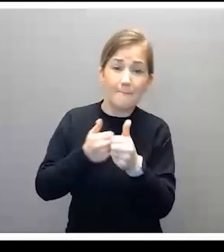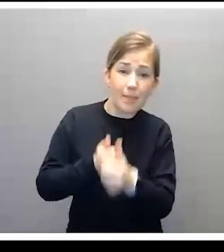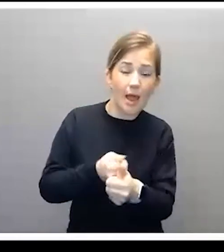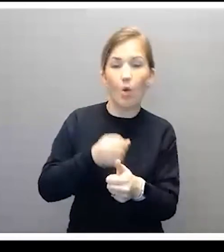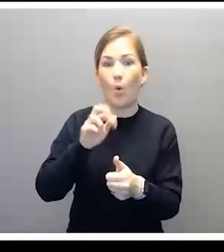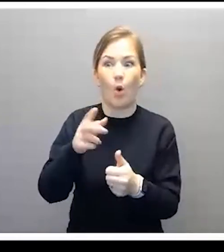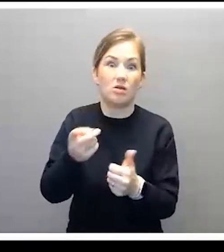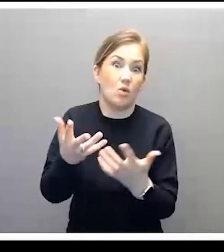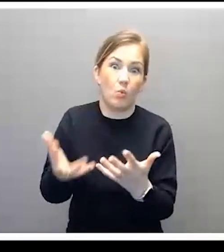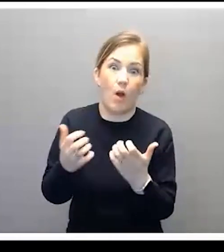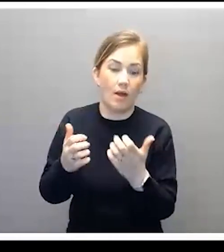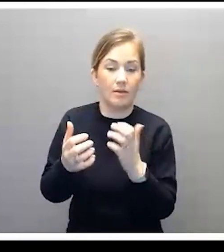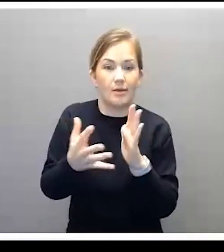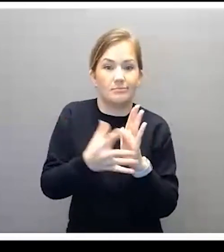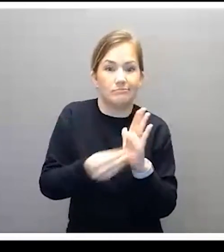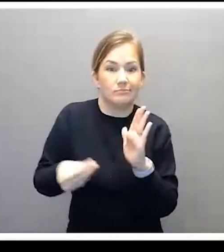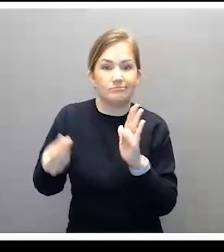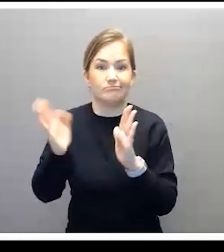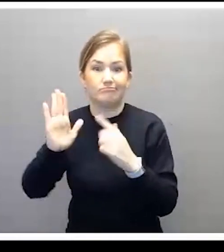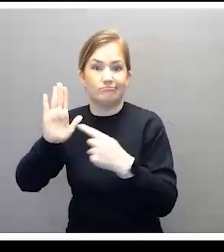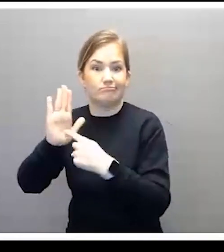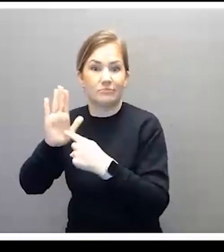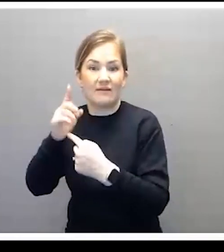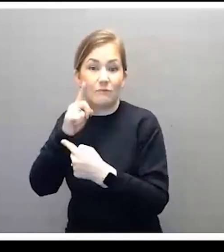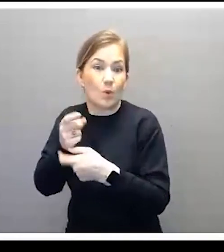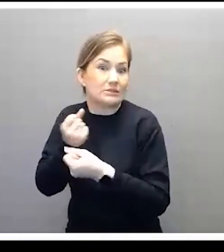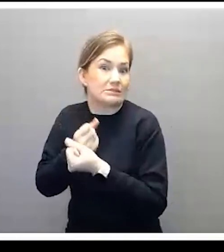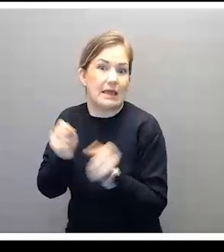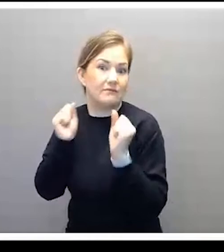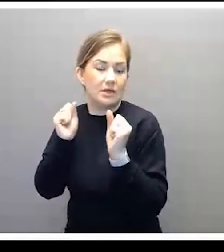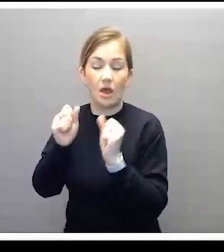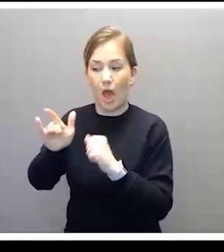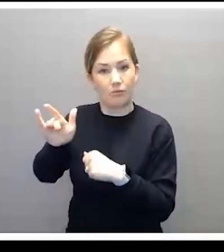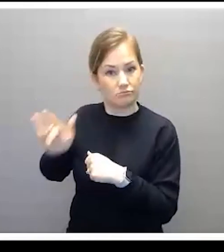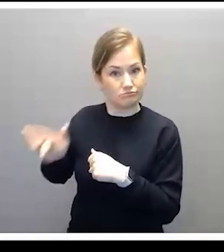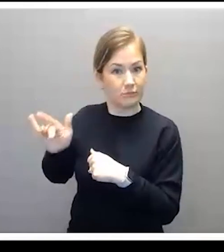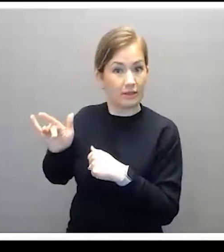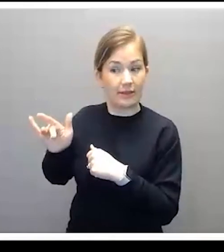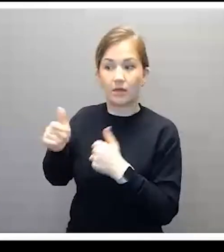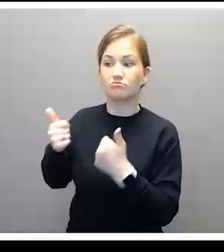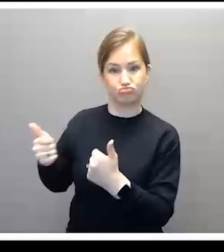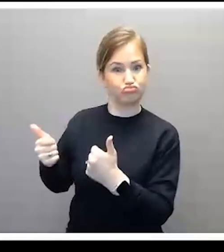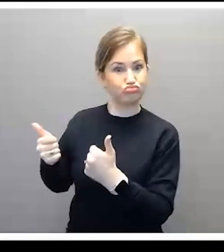or you just want another copy somewhere else for safekeeping, click a button and it's off and running.